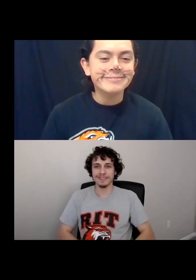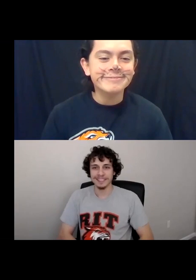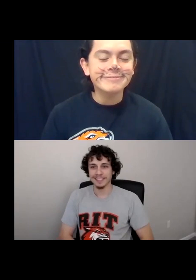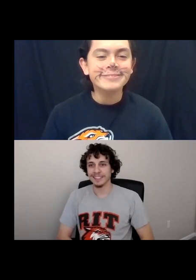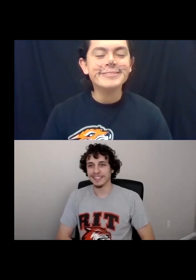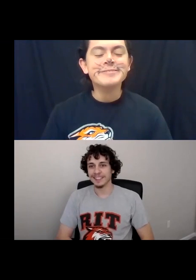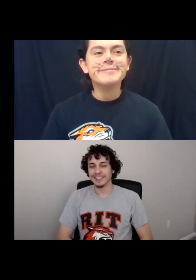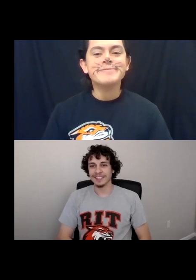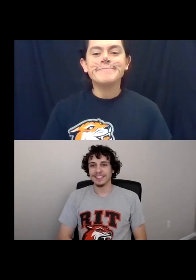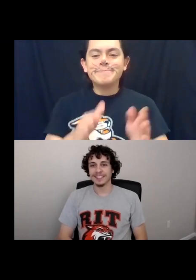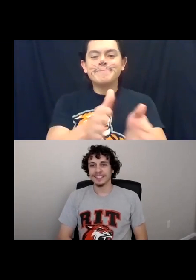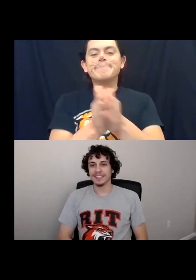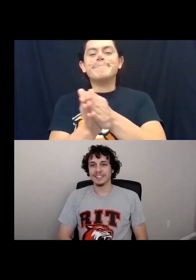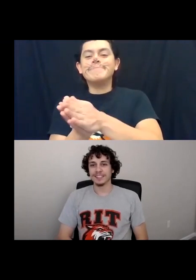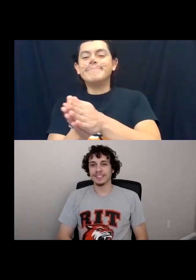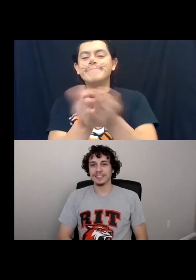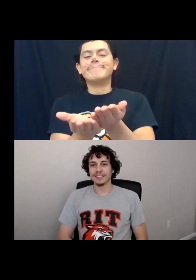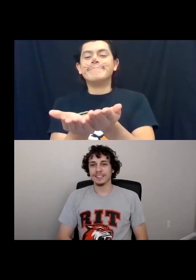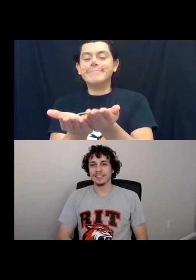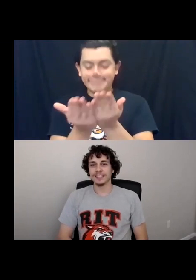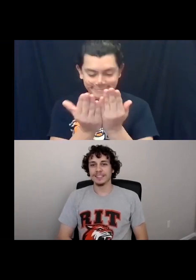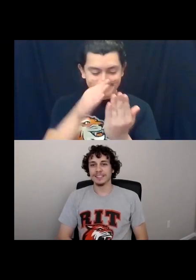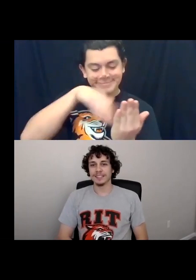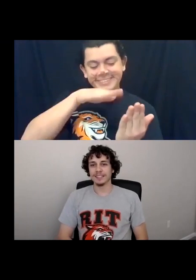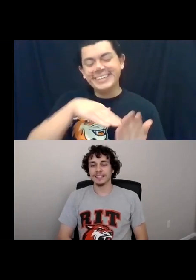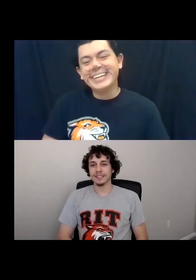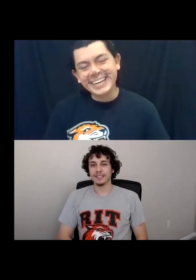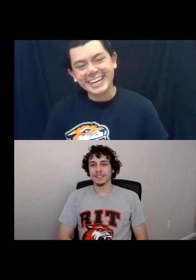Ronald: Hmm, open the book and paint into it!